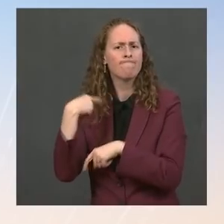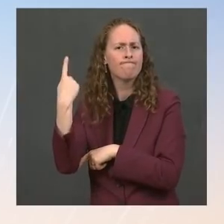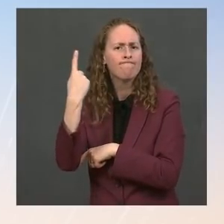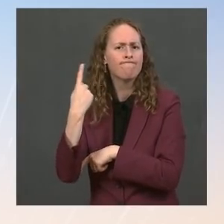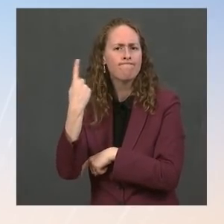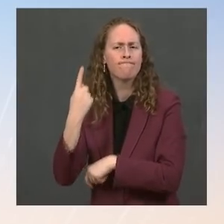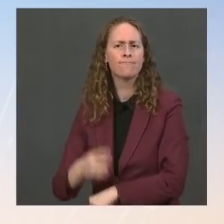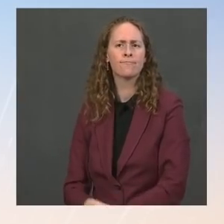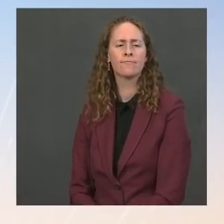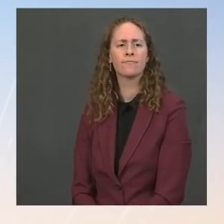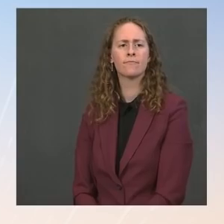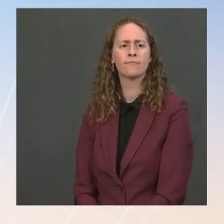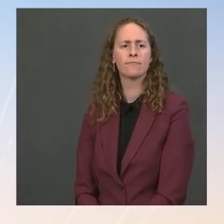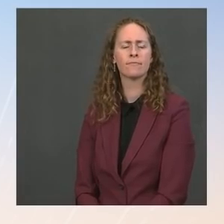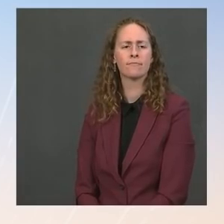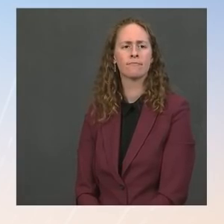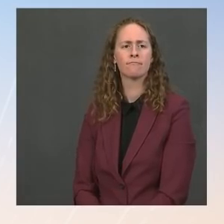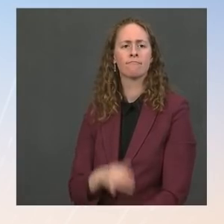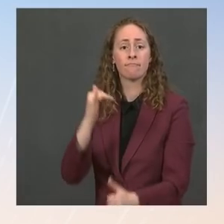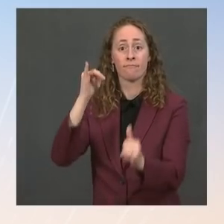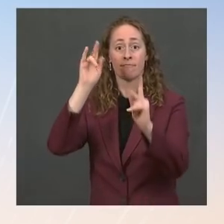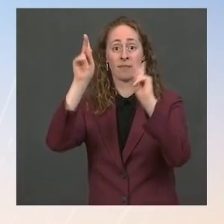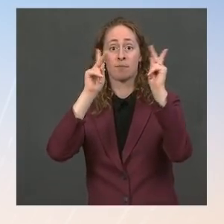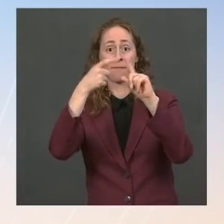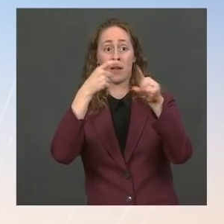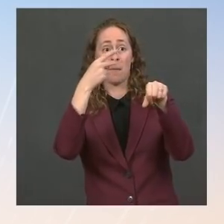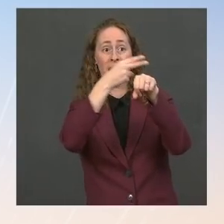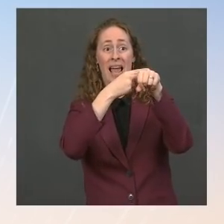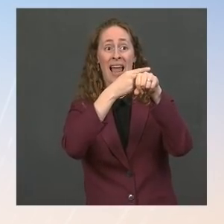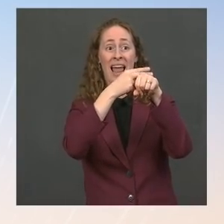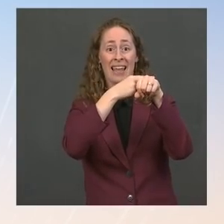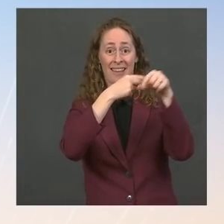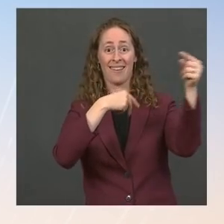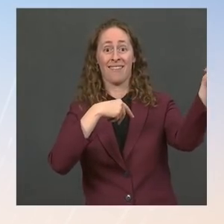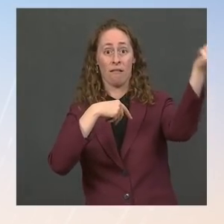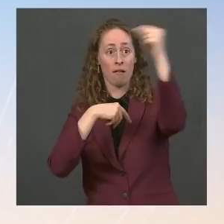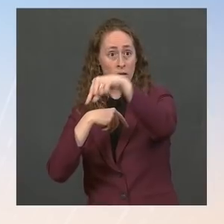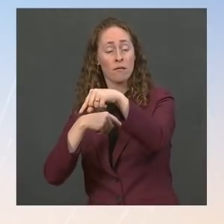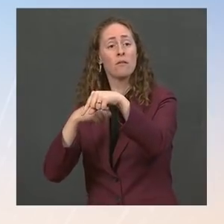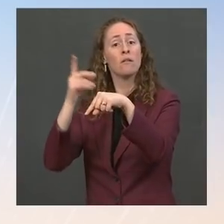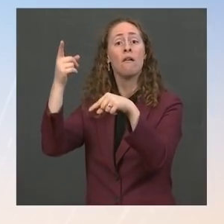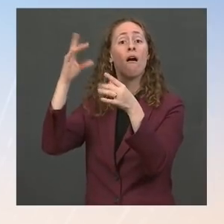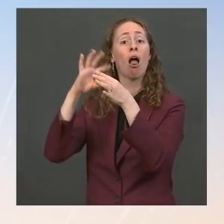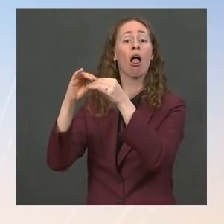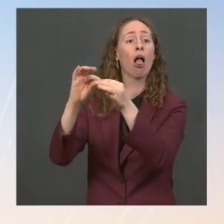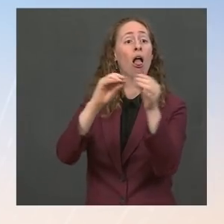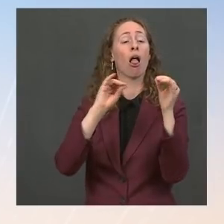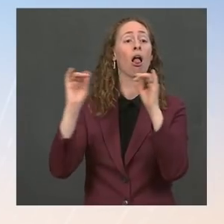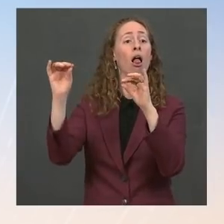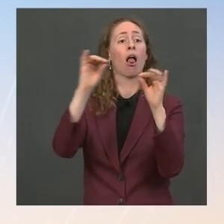than their Spanish-speaking counterparts. They were denied the chance to change clothing, that they were not given adequate information